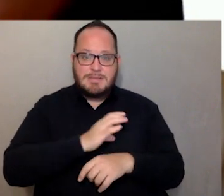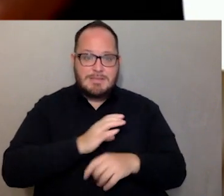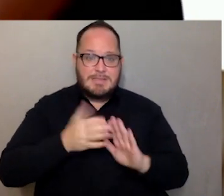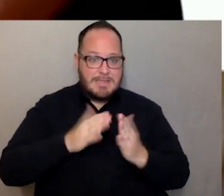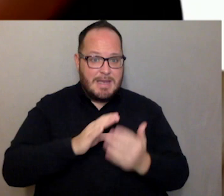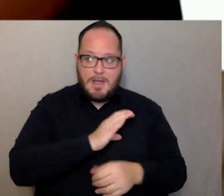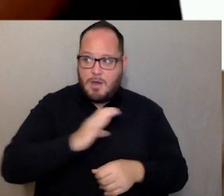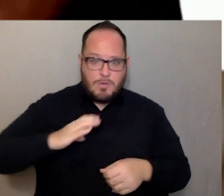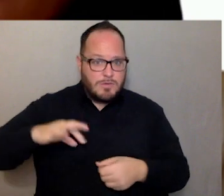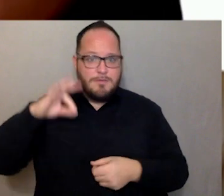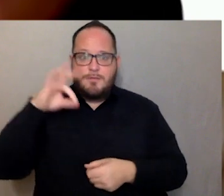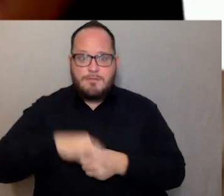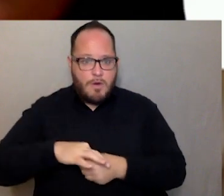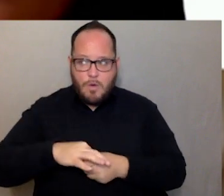SO OUR ROLE HAS REALLY BEEN TO BE ONE OF THE CONTRIBUTORS TO